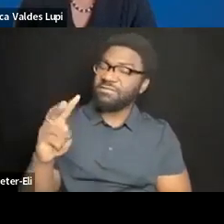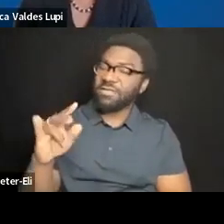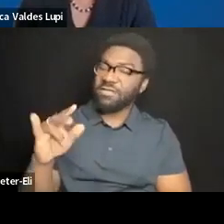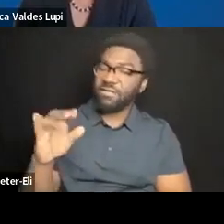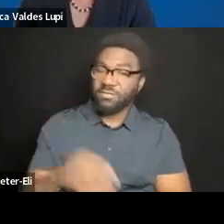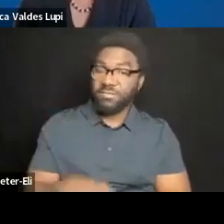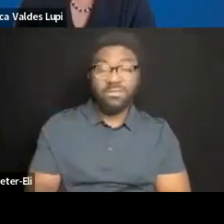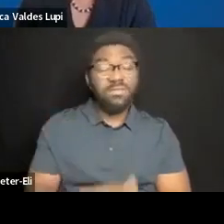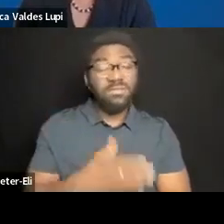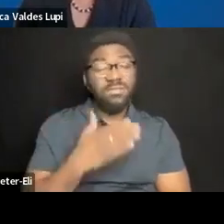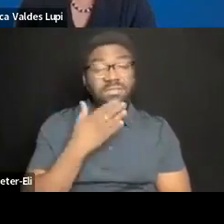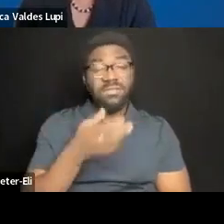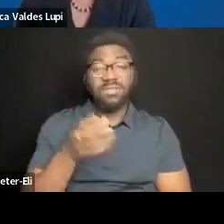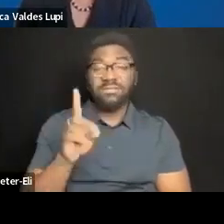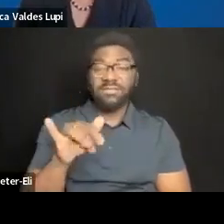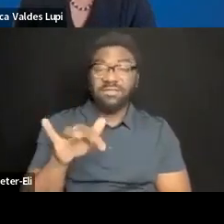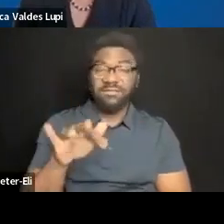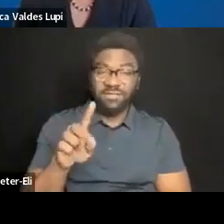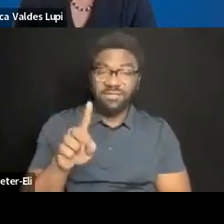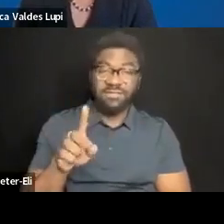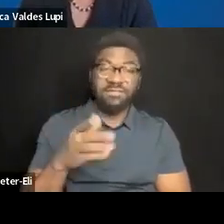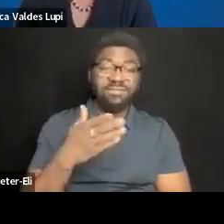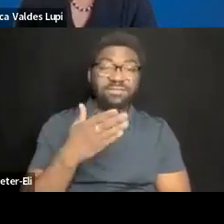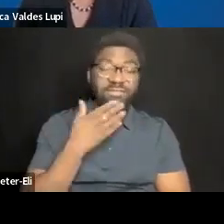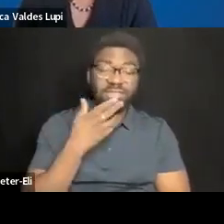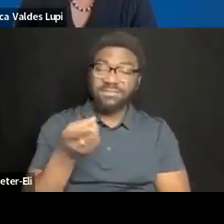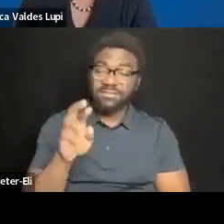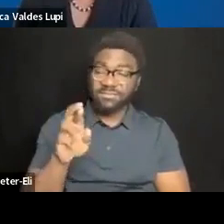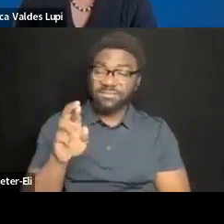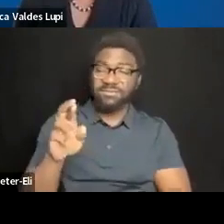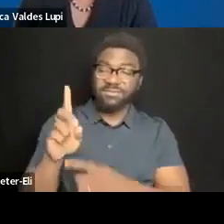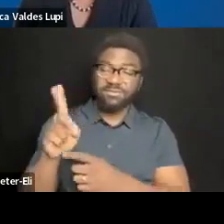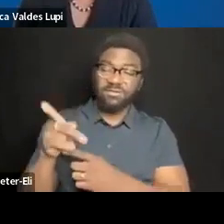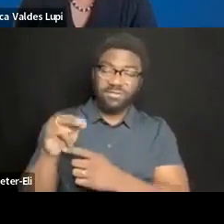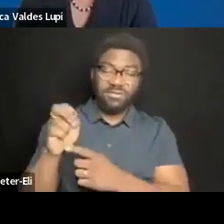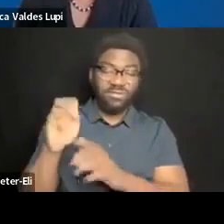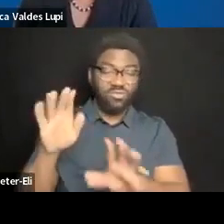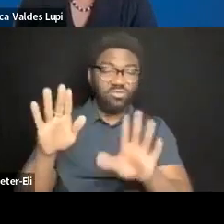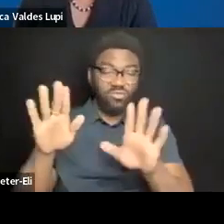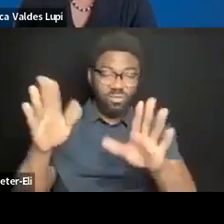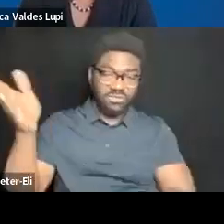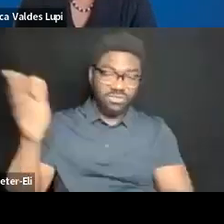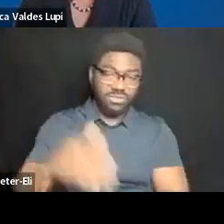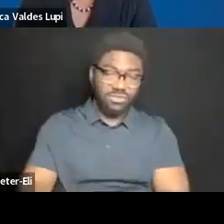Thanks, David. Thanks, Dr. Dauphin, and great presentation. One thing that it made me think of, and especially in reference